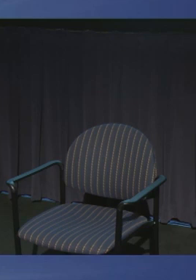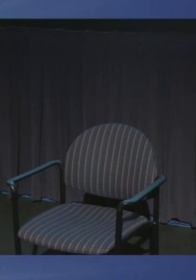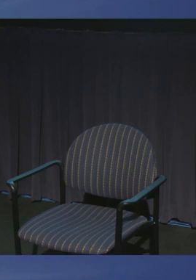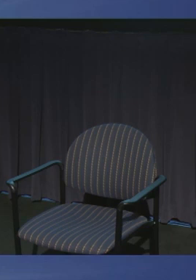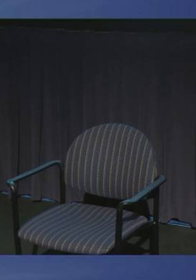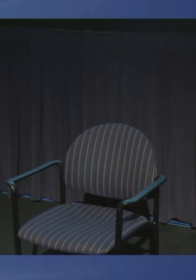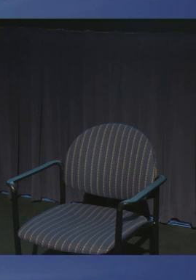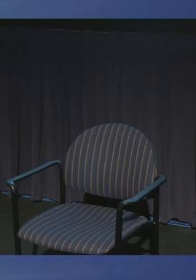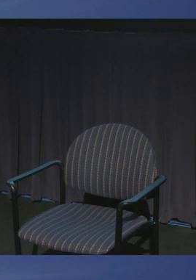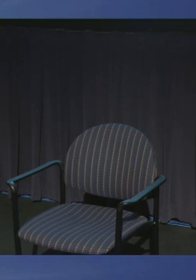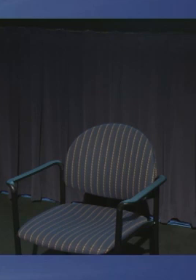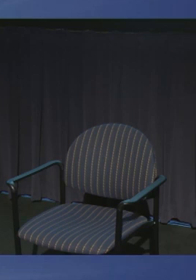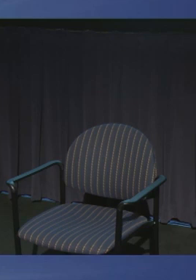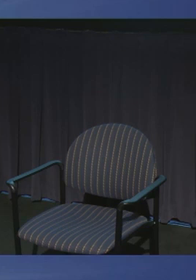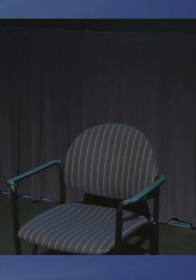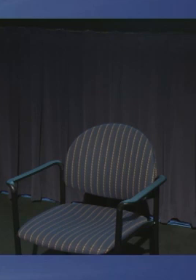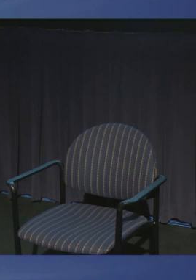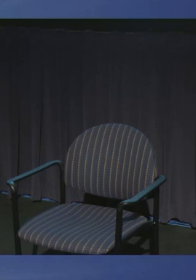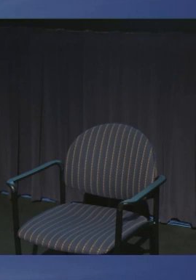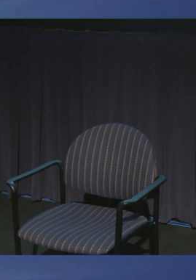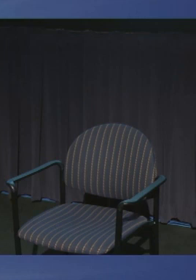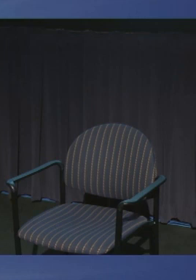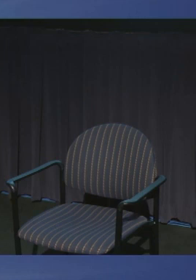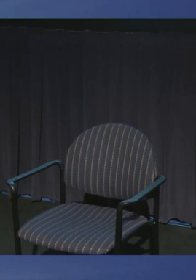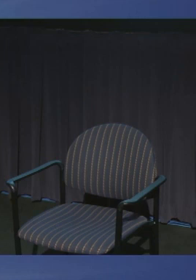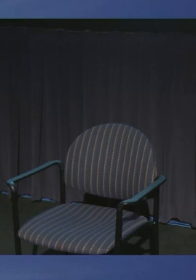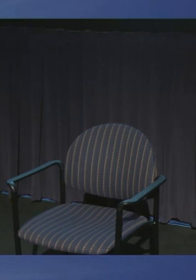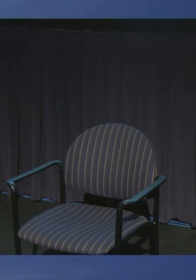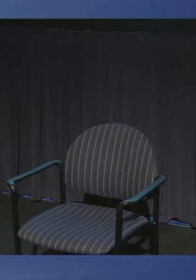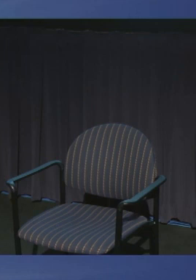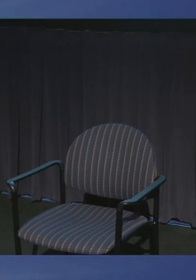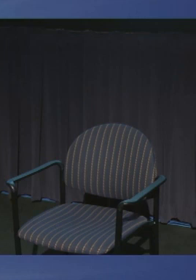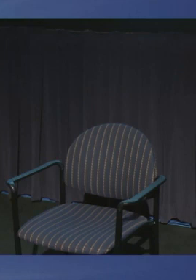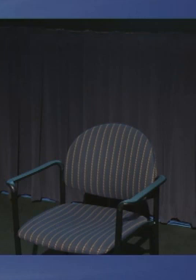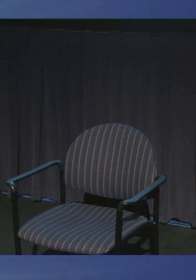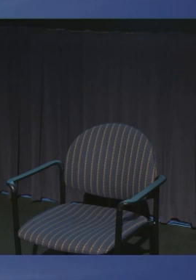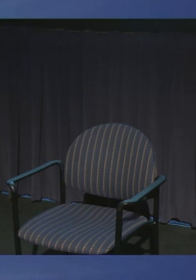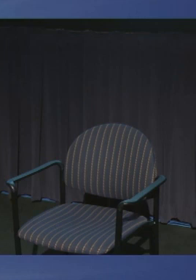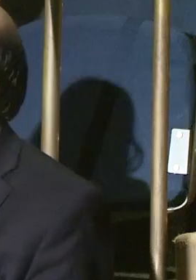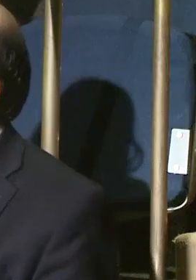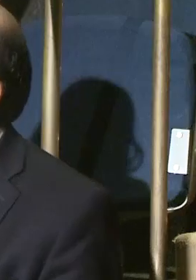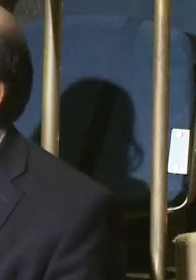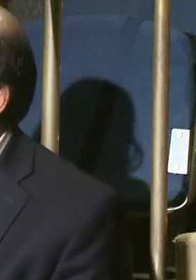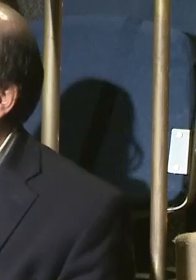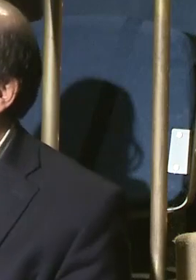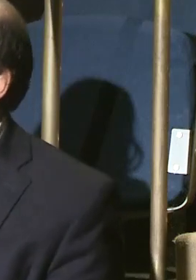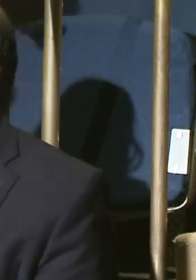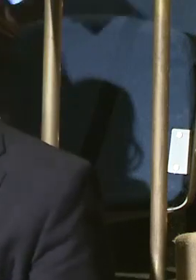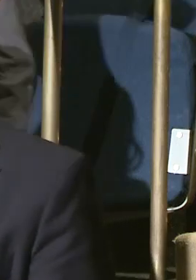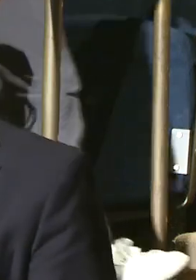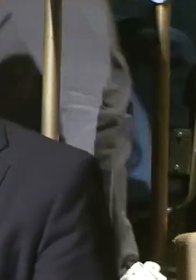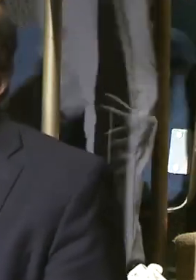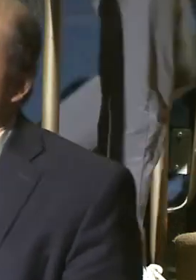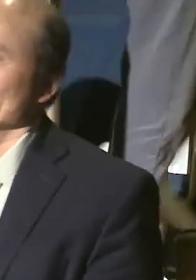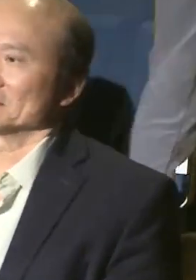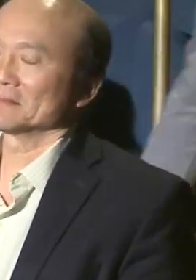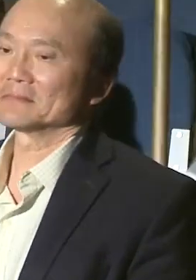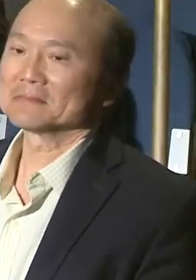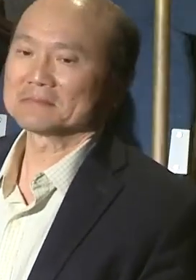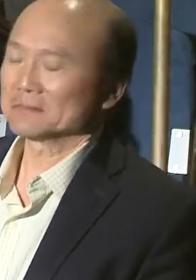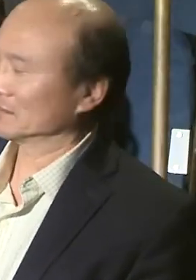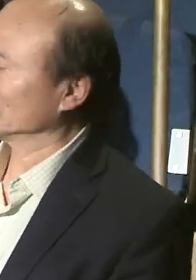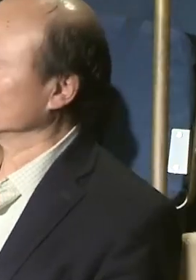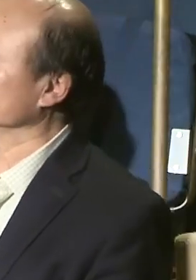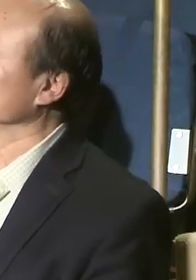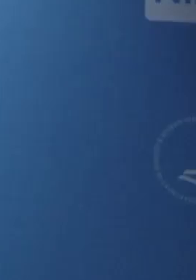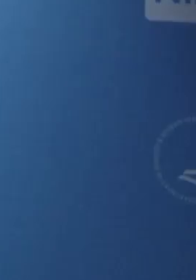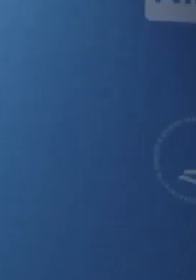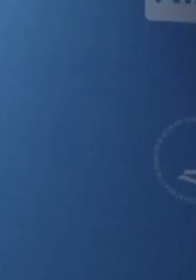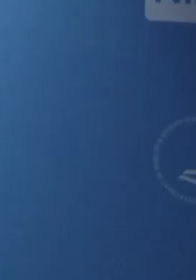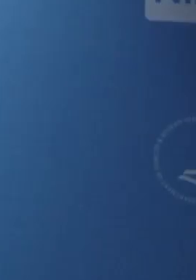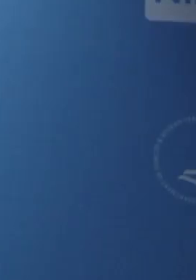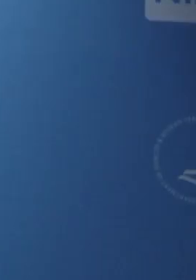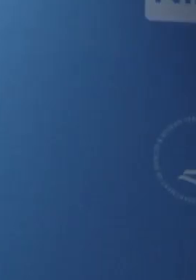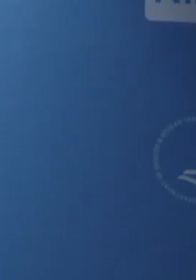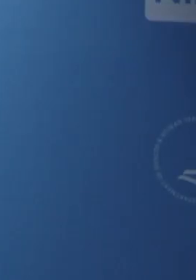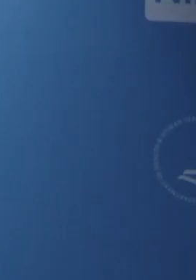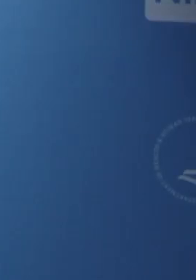HI. OVER HERE. IN TYPE I